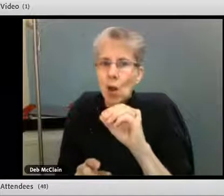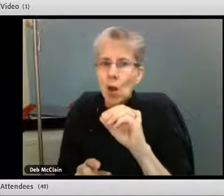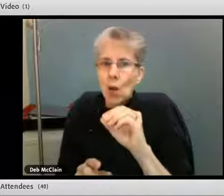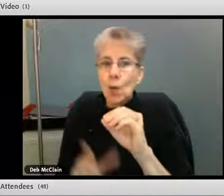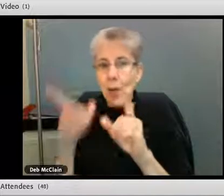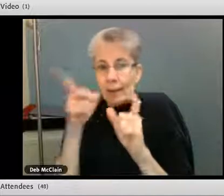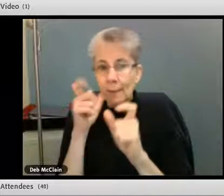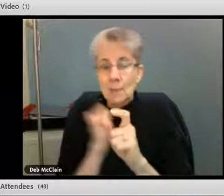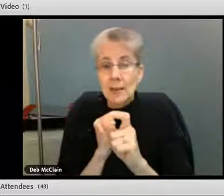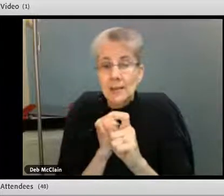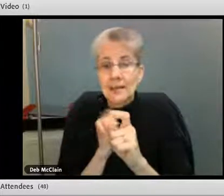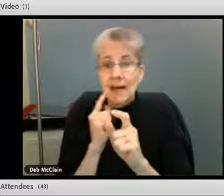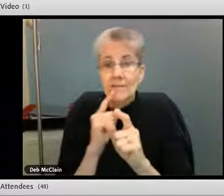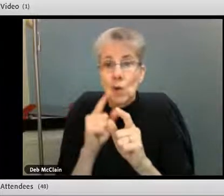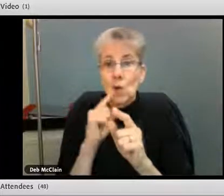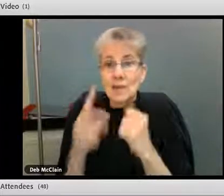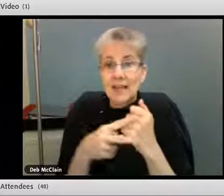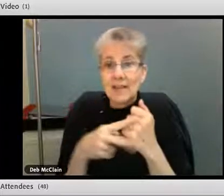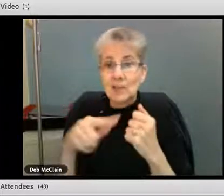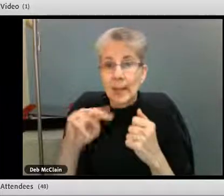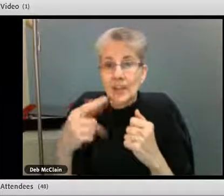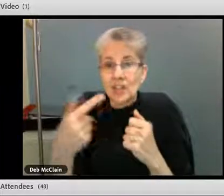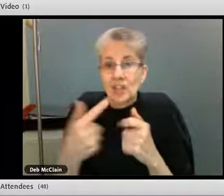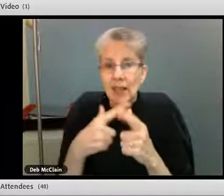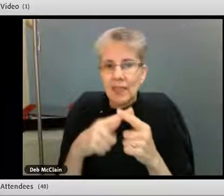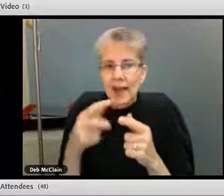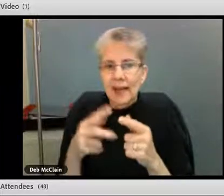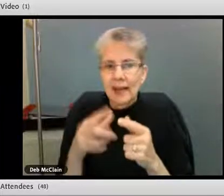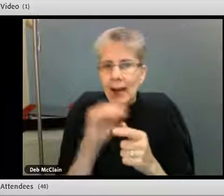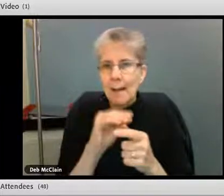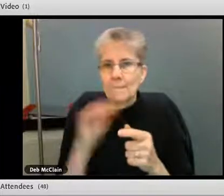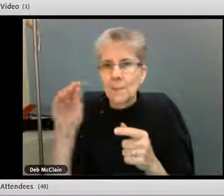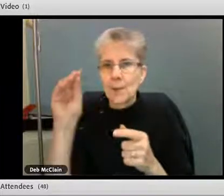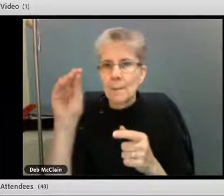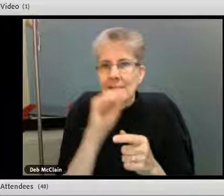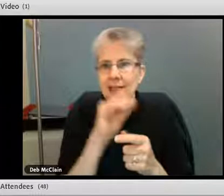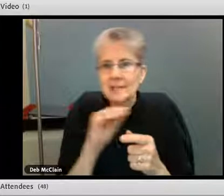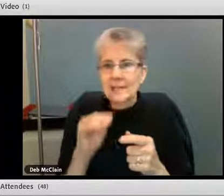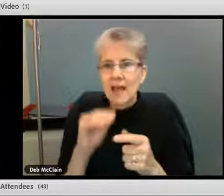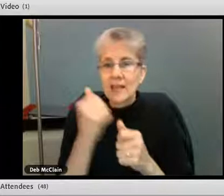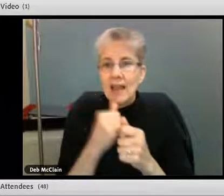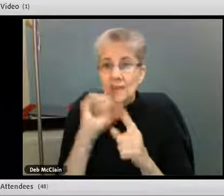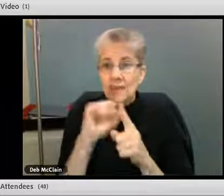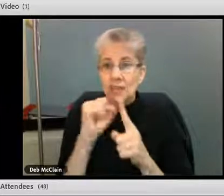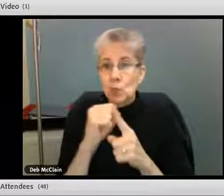and then I can start to put myself in every situation that you can imagine. I can have lunch with the queen. I can hang out with my new boyfriend,